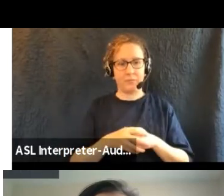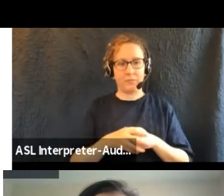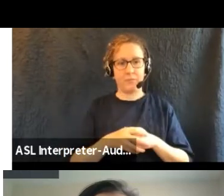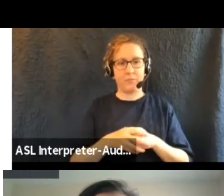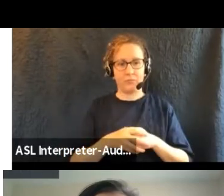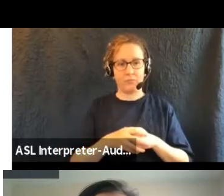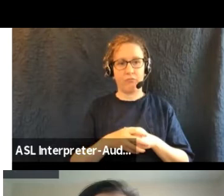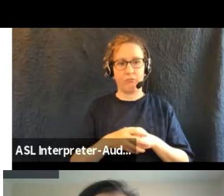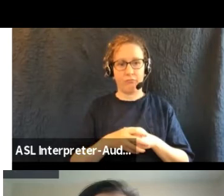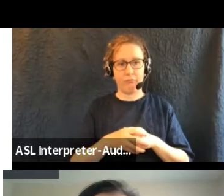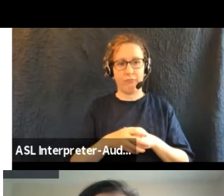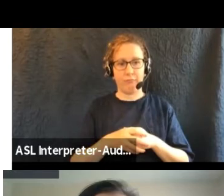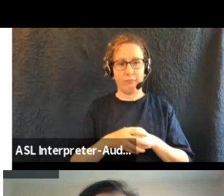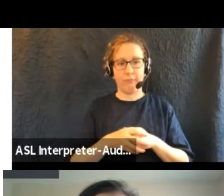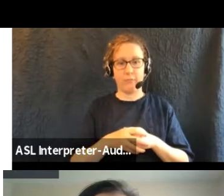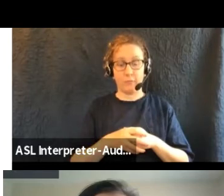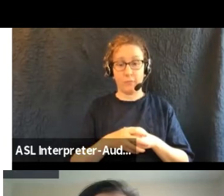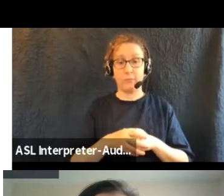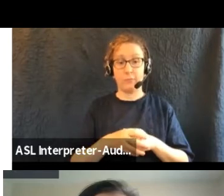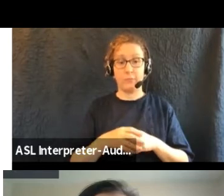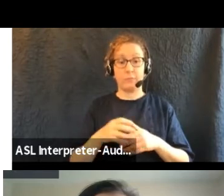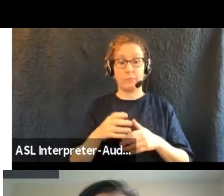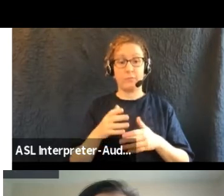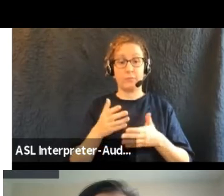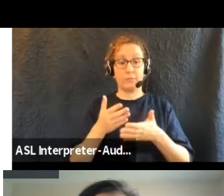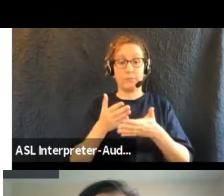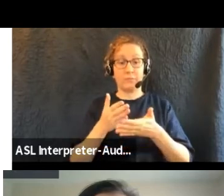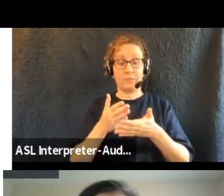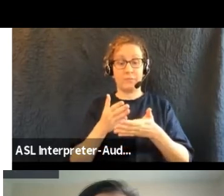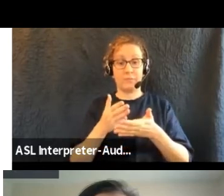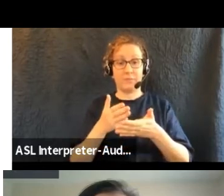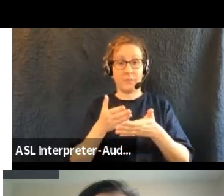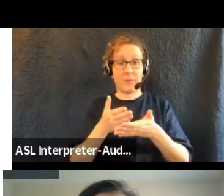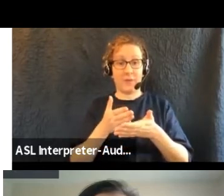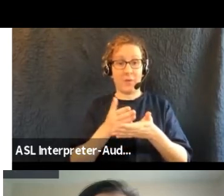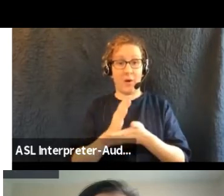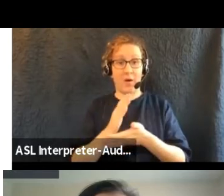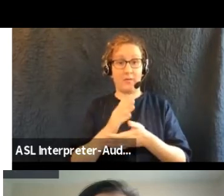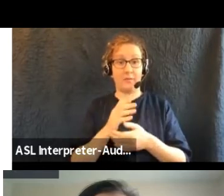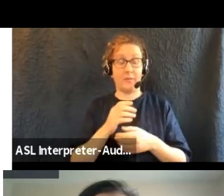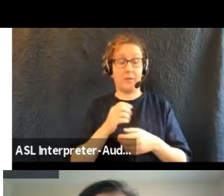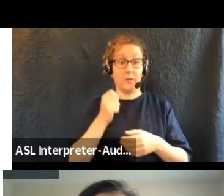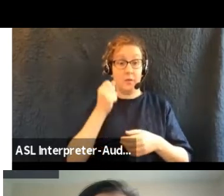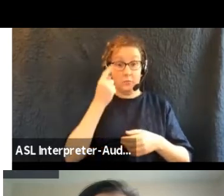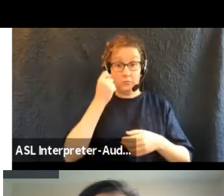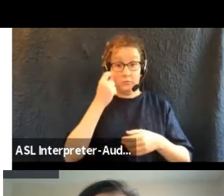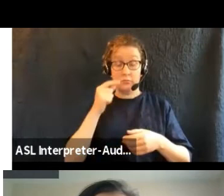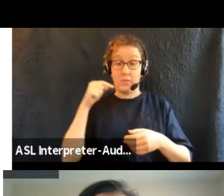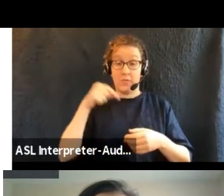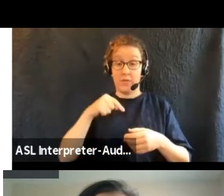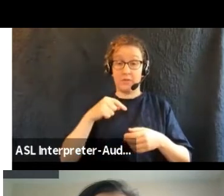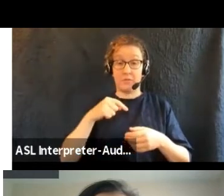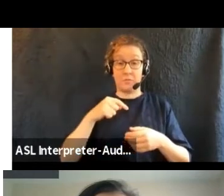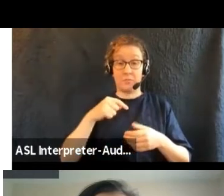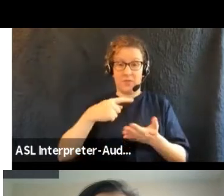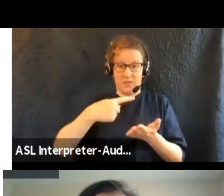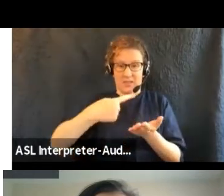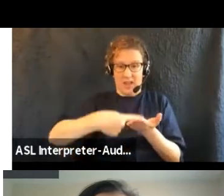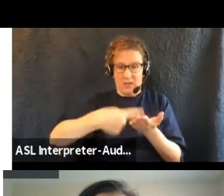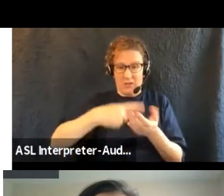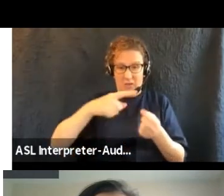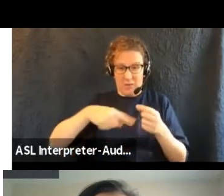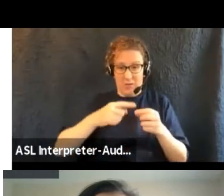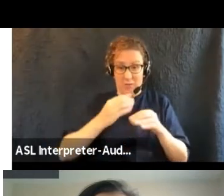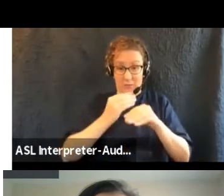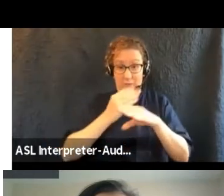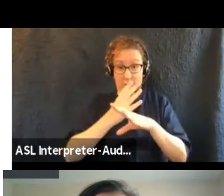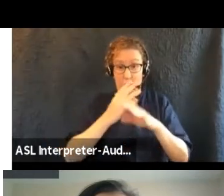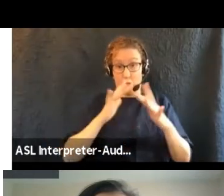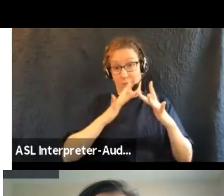All right, so given that this is a discussion about virtual experiences and a lot of that